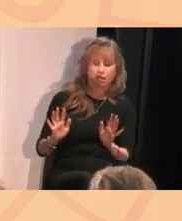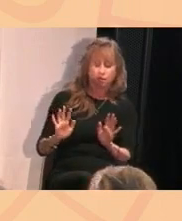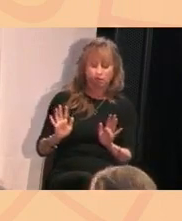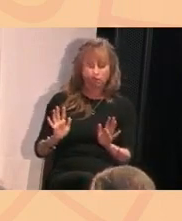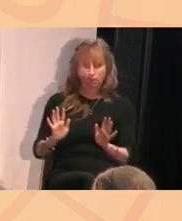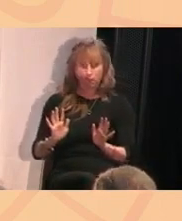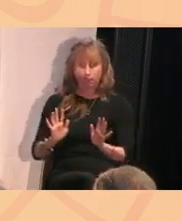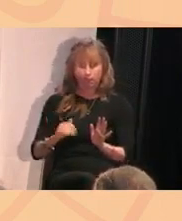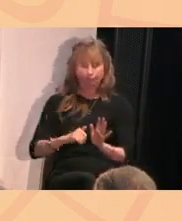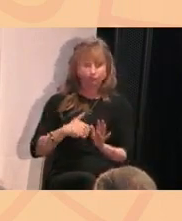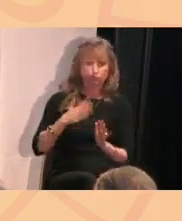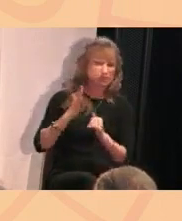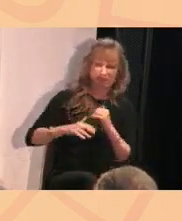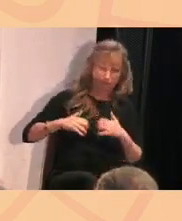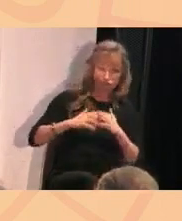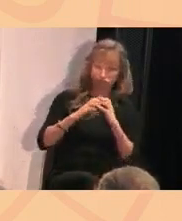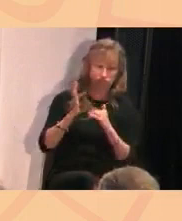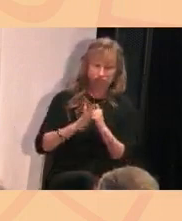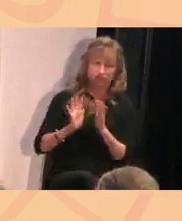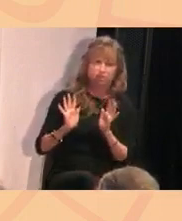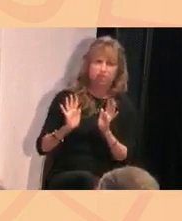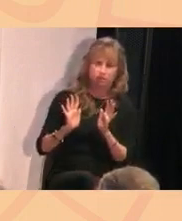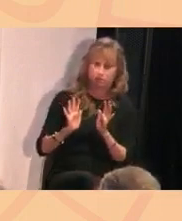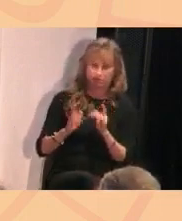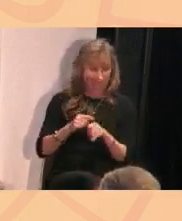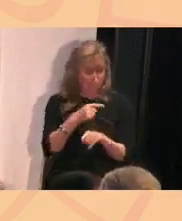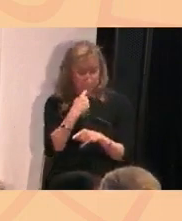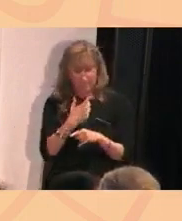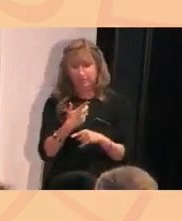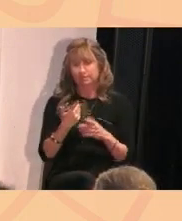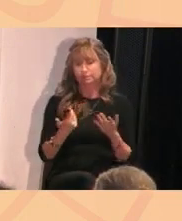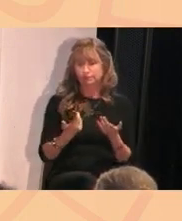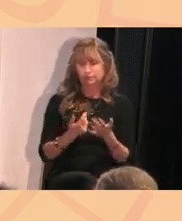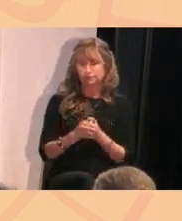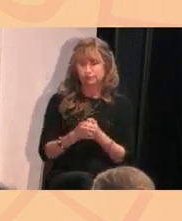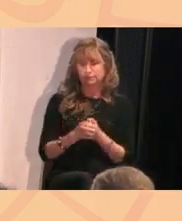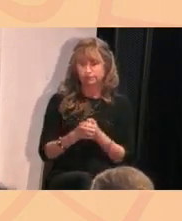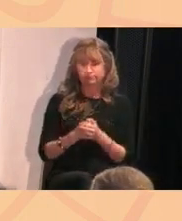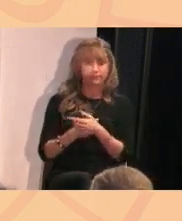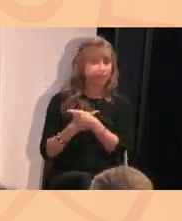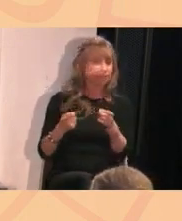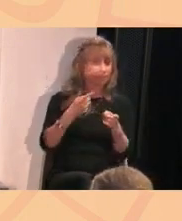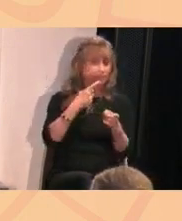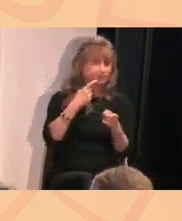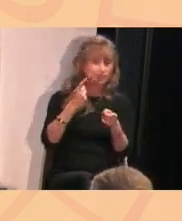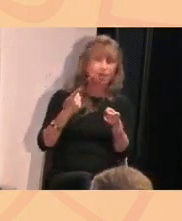at the National Australian War Memorial. And they both basically said they couldn't have it,